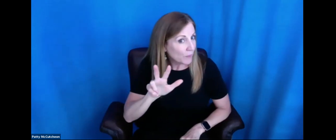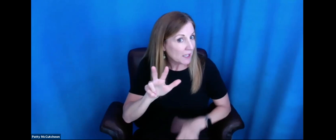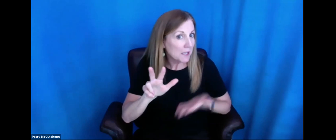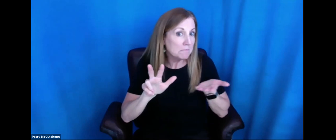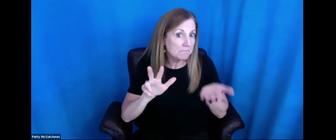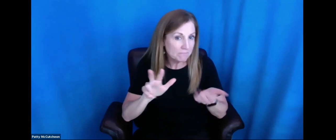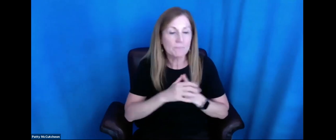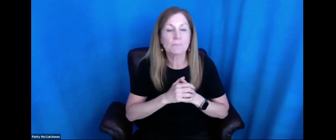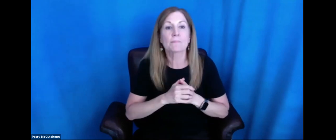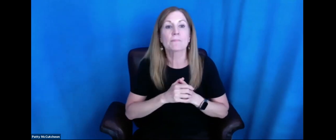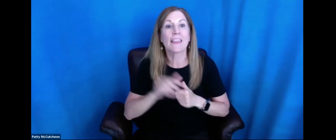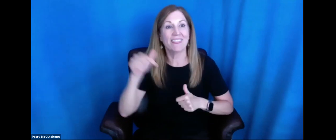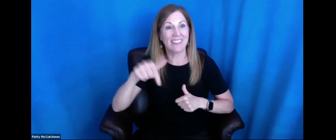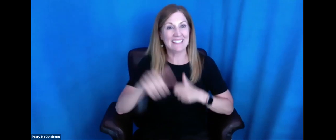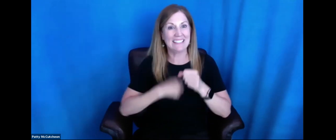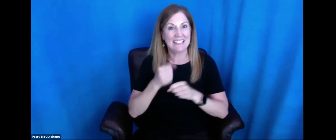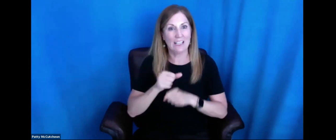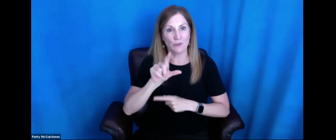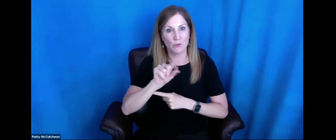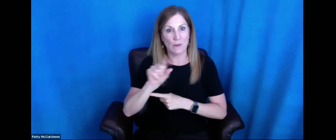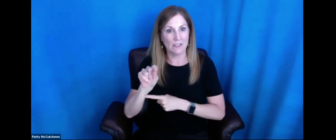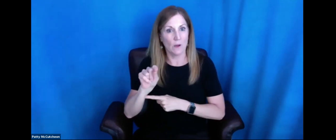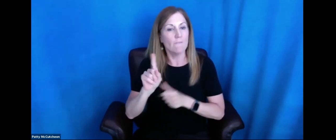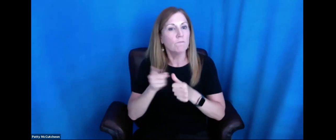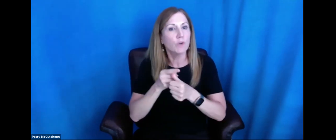This year, in 2020, in the first week that that website